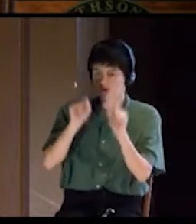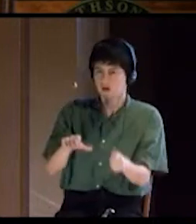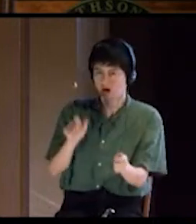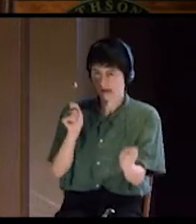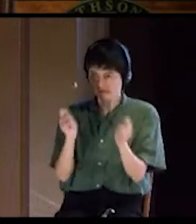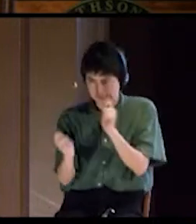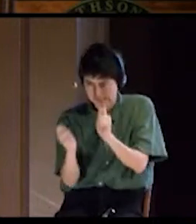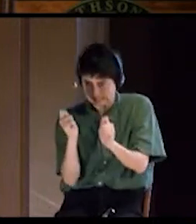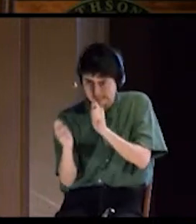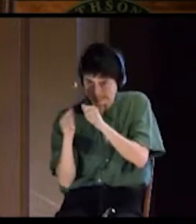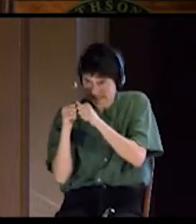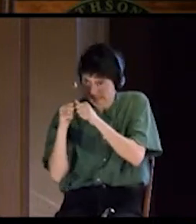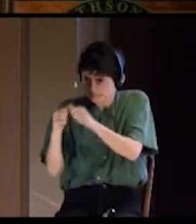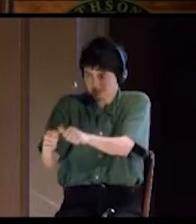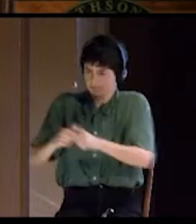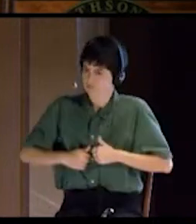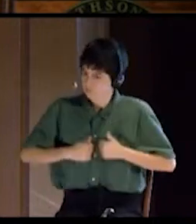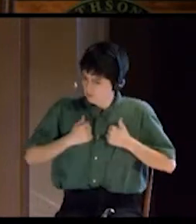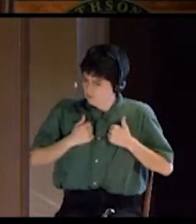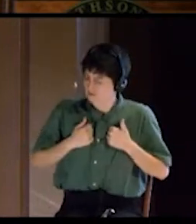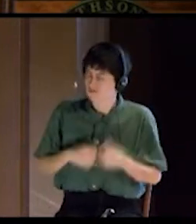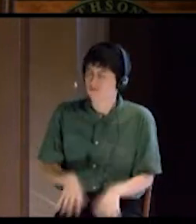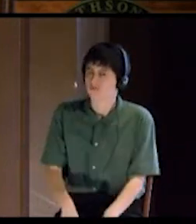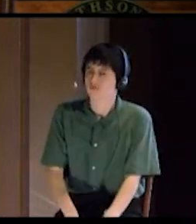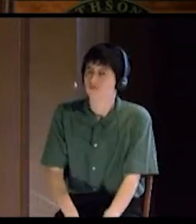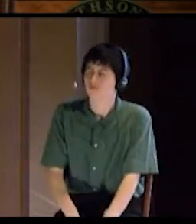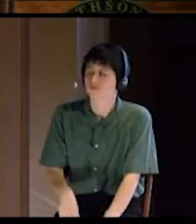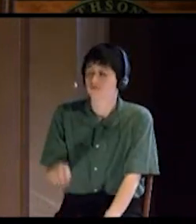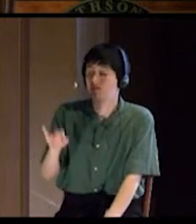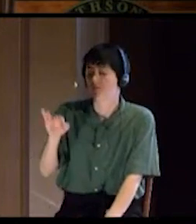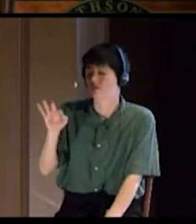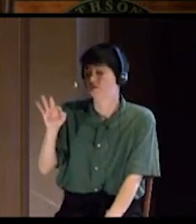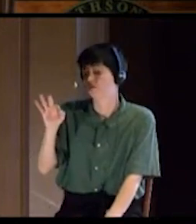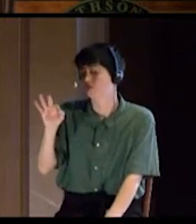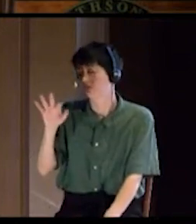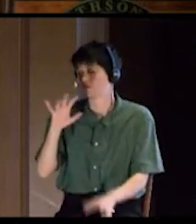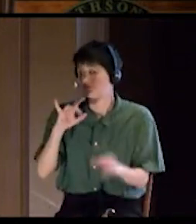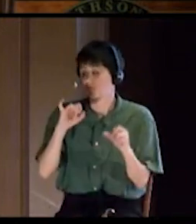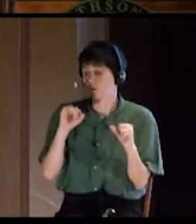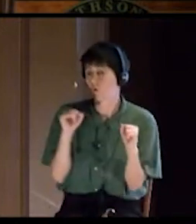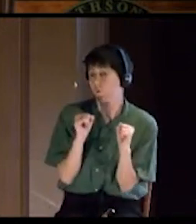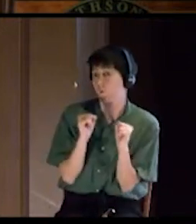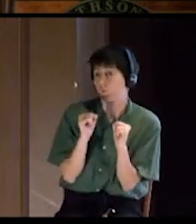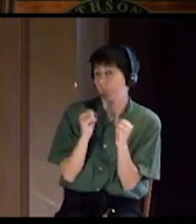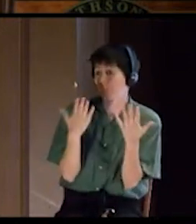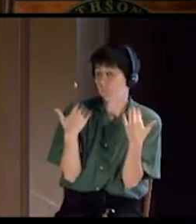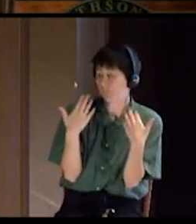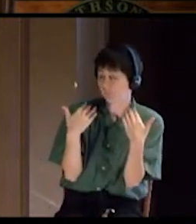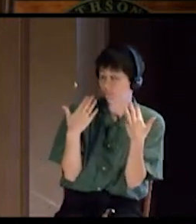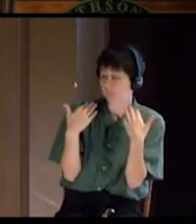Animals when it's cooler, so more towards the left or yeah, the left of the graph are bigger